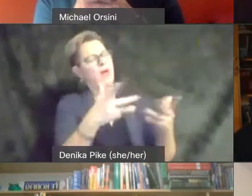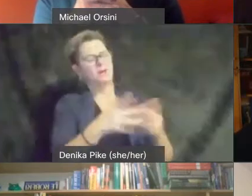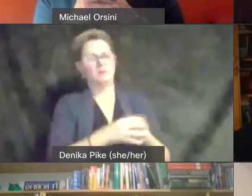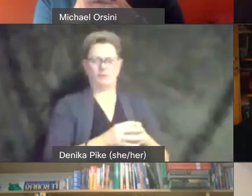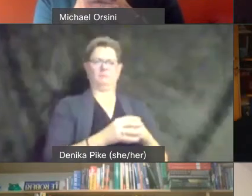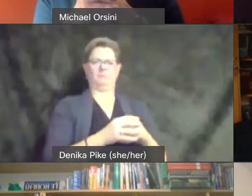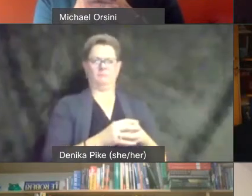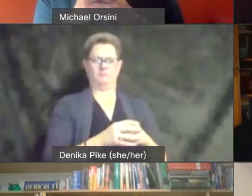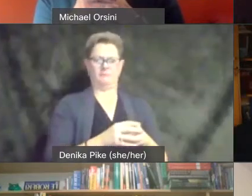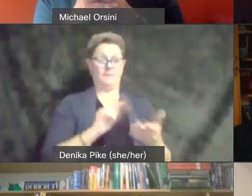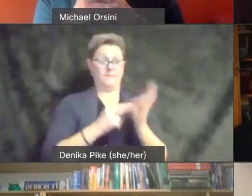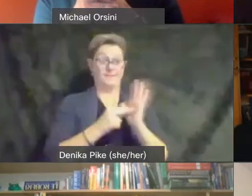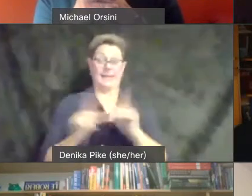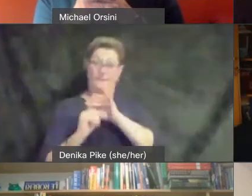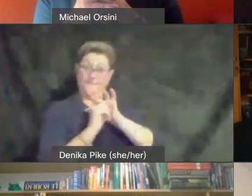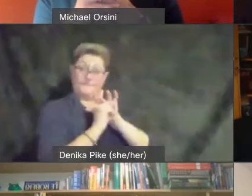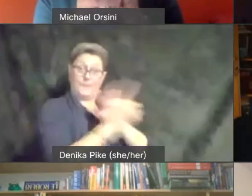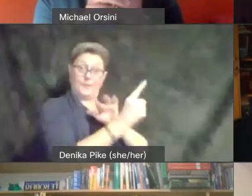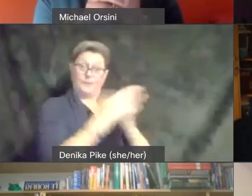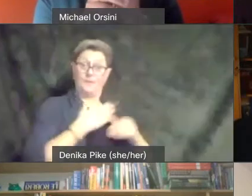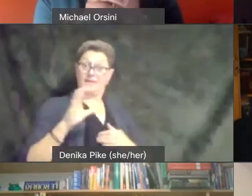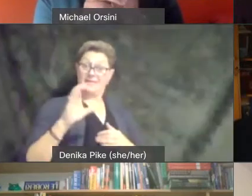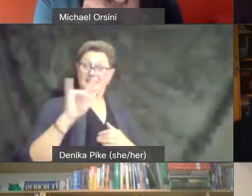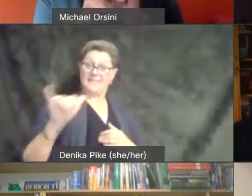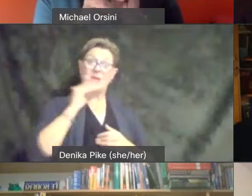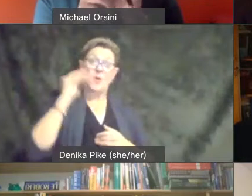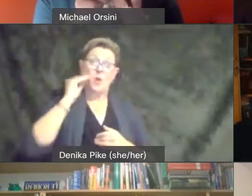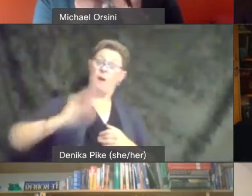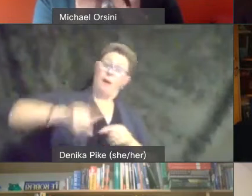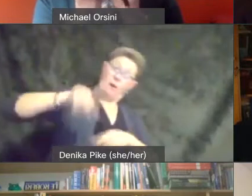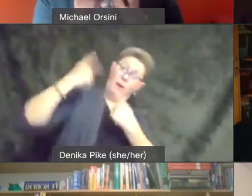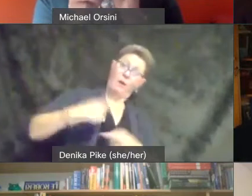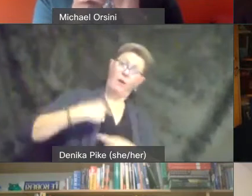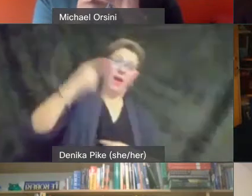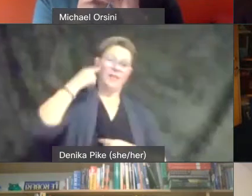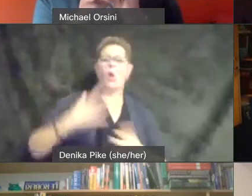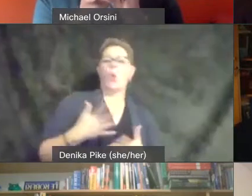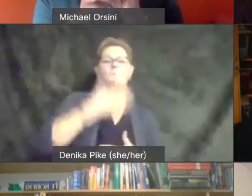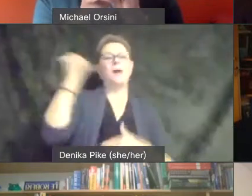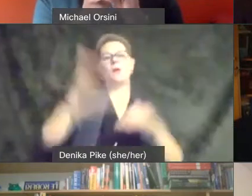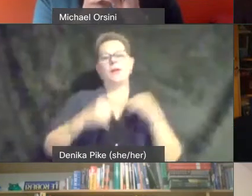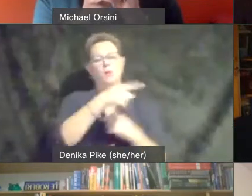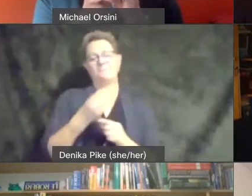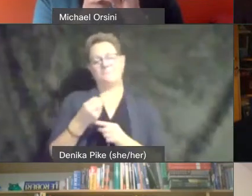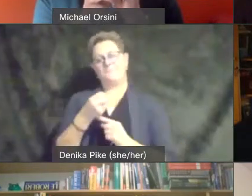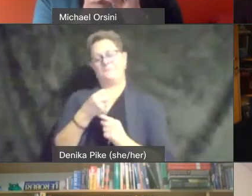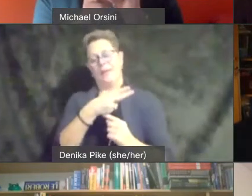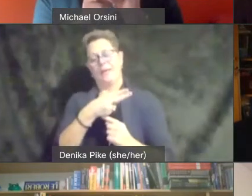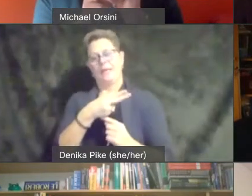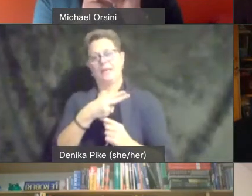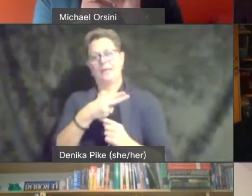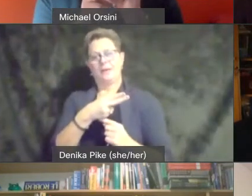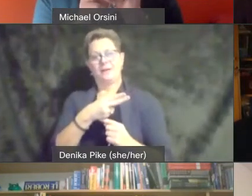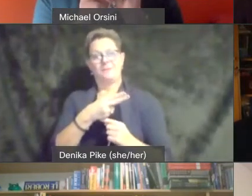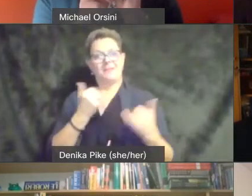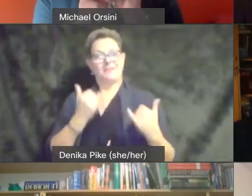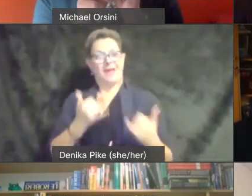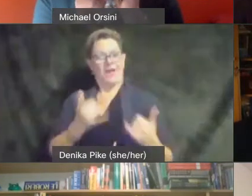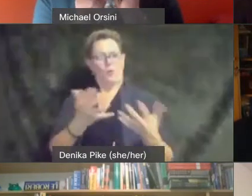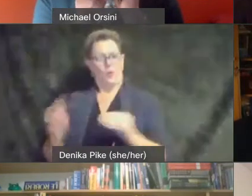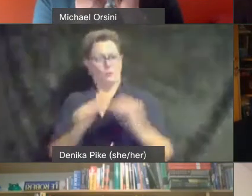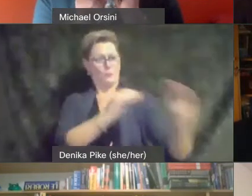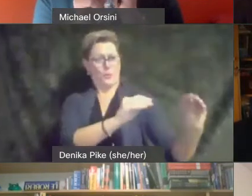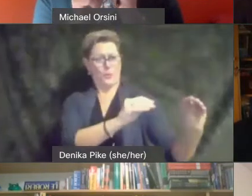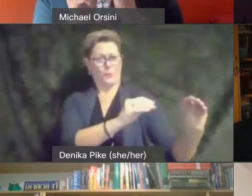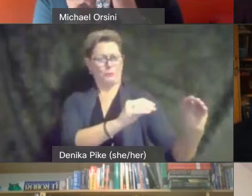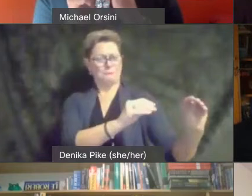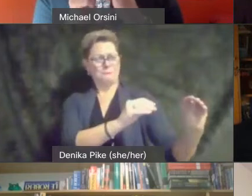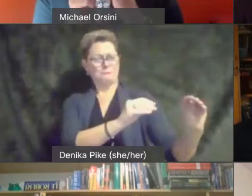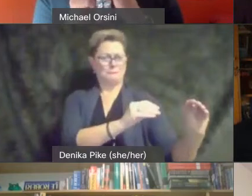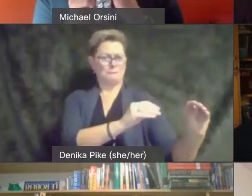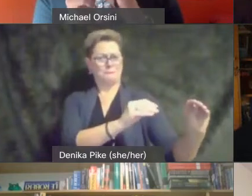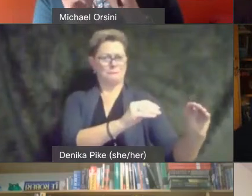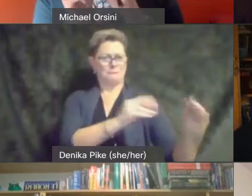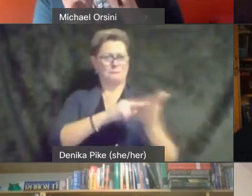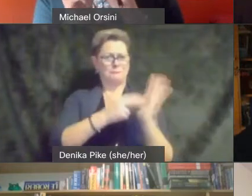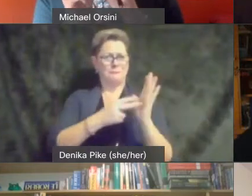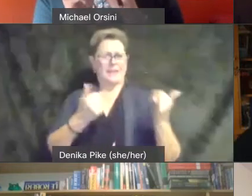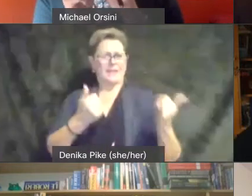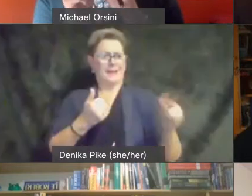Do I escape my urban environment that I've thought all the way along was entirely far superior to your rural 1 in order to consume the space, or the luxury of leisure space that I perceive in rural areas.